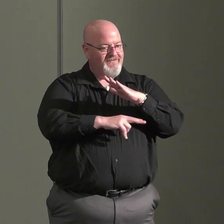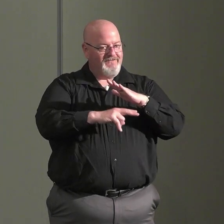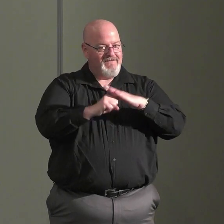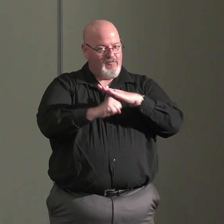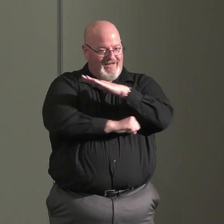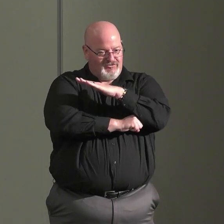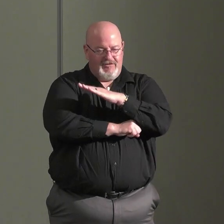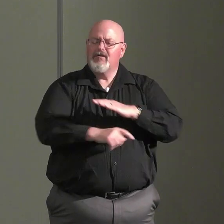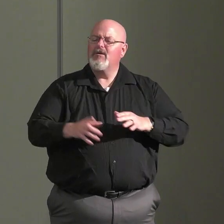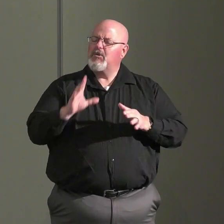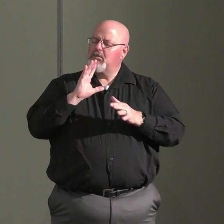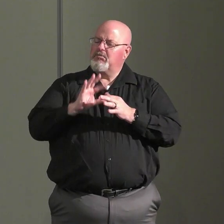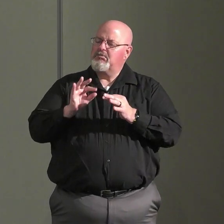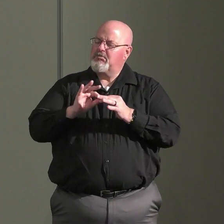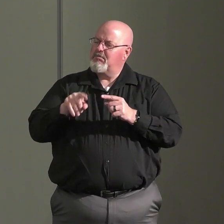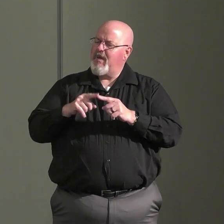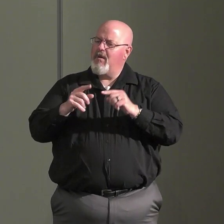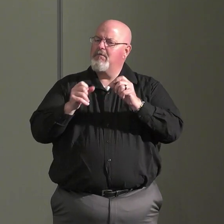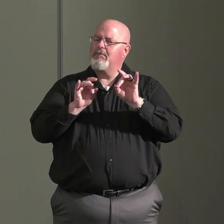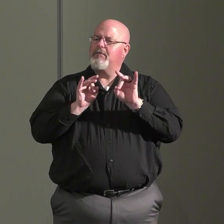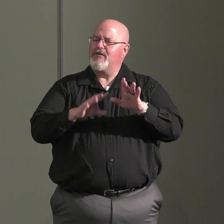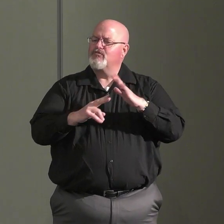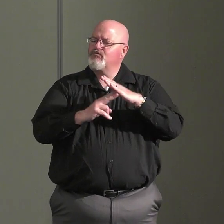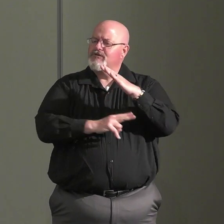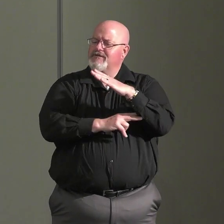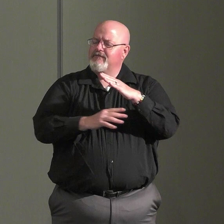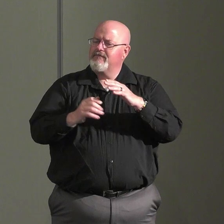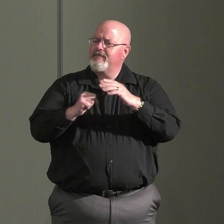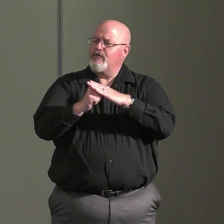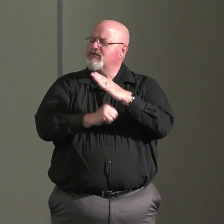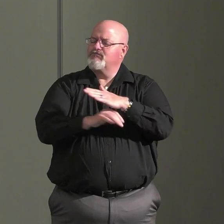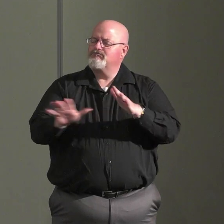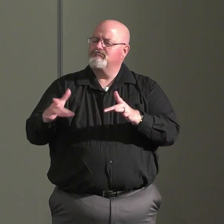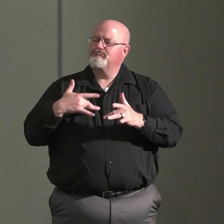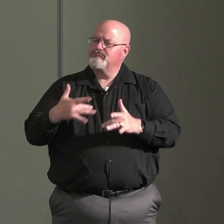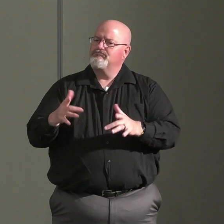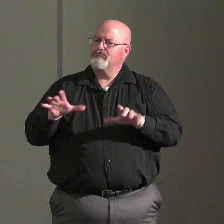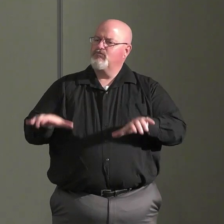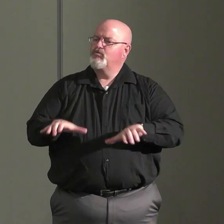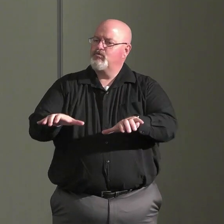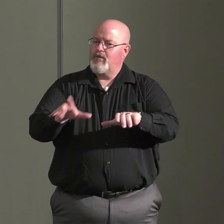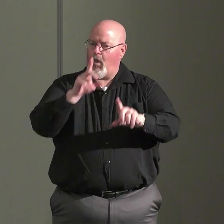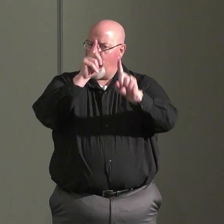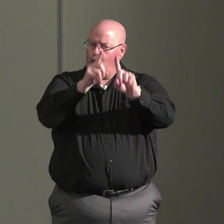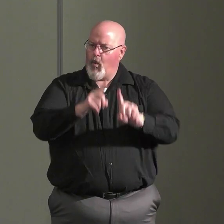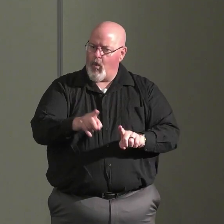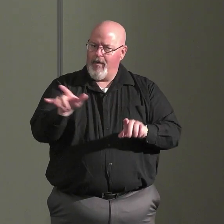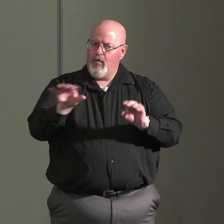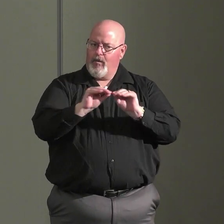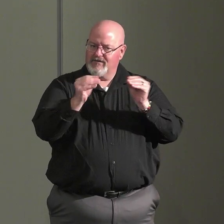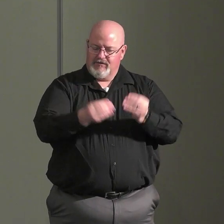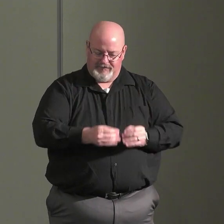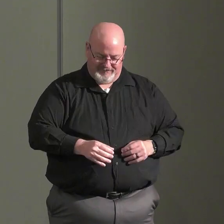tell us about Magical Bridge Foundation? What you do? And some goals of the organization?